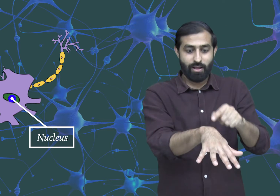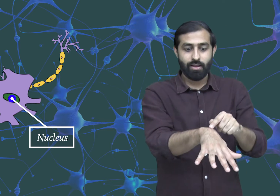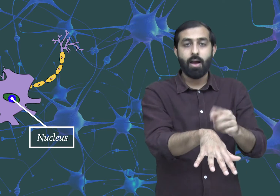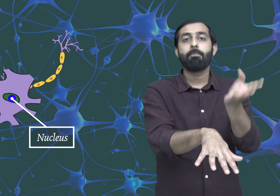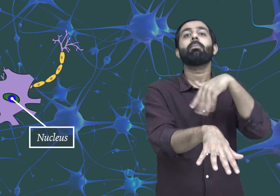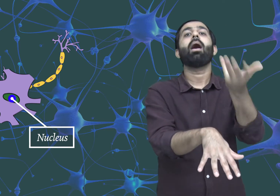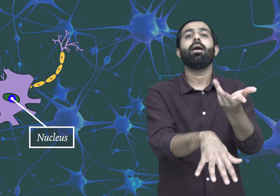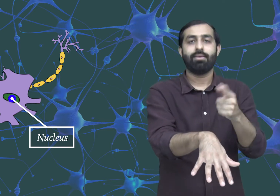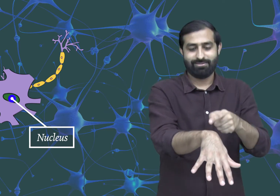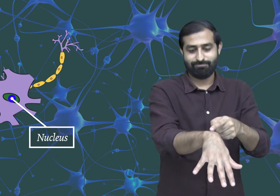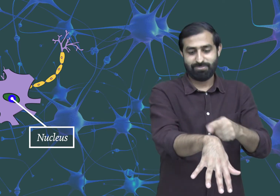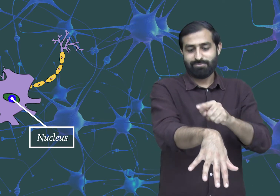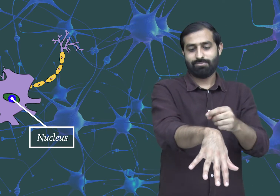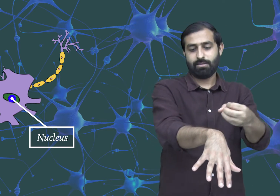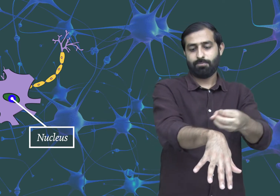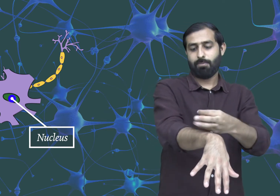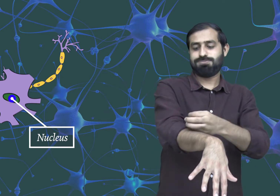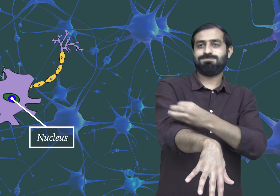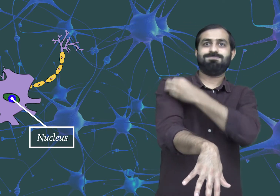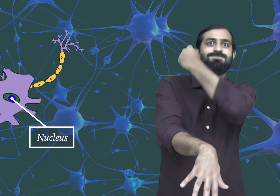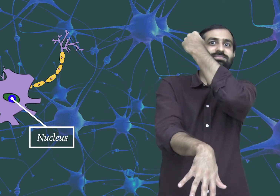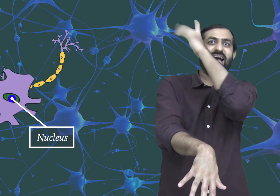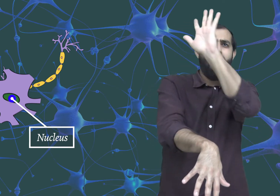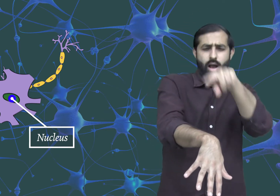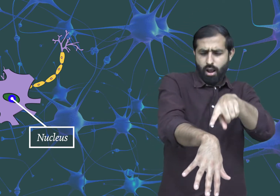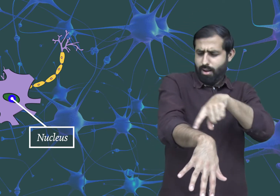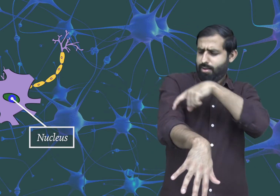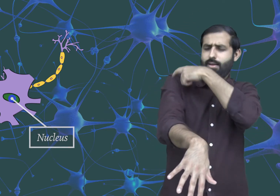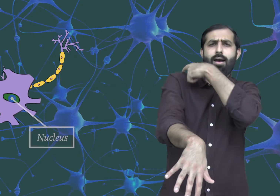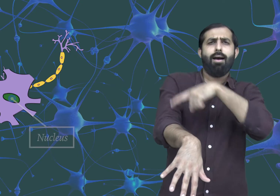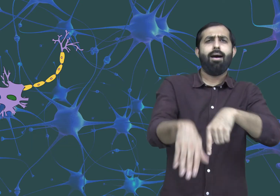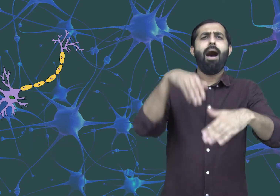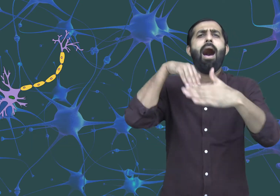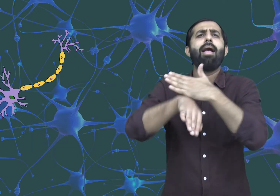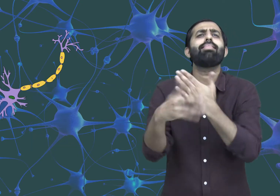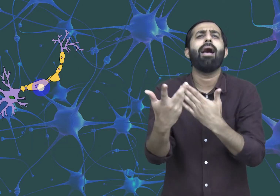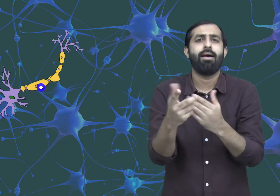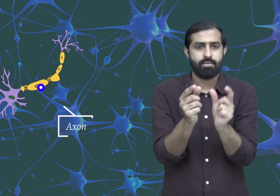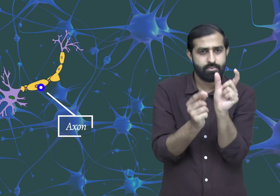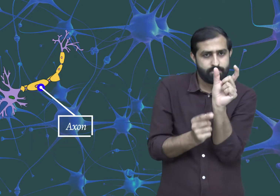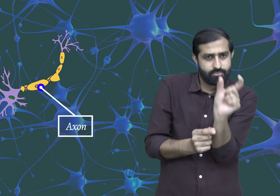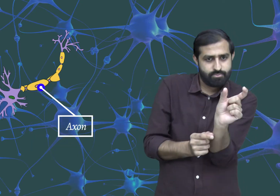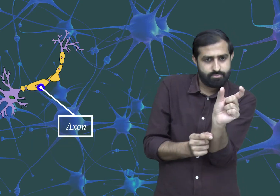The cell body contains the nucleus of the cell that controls and regulates the activities of the cell.